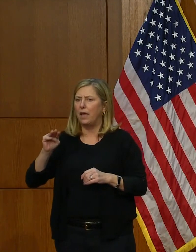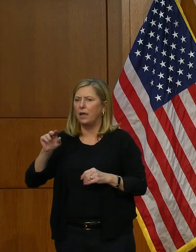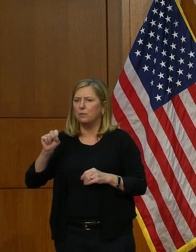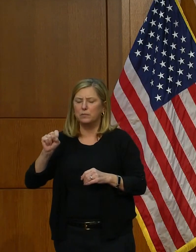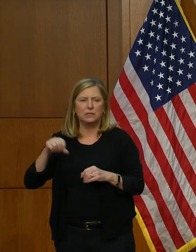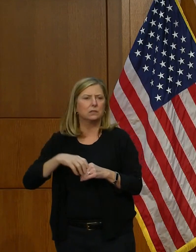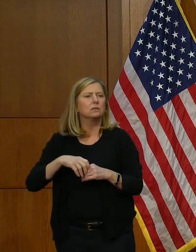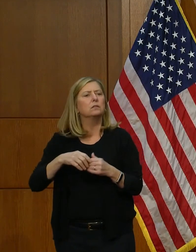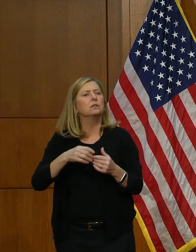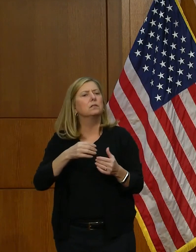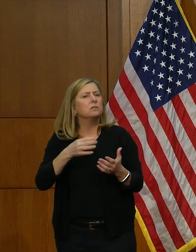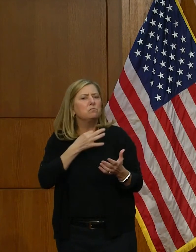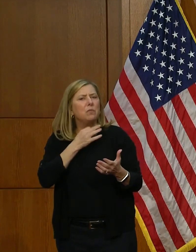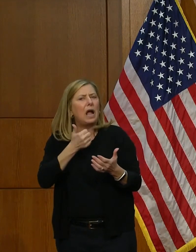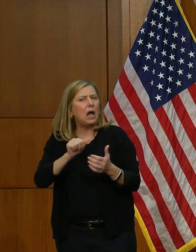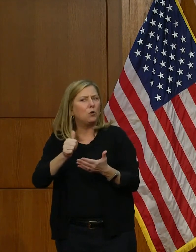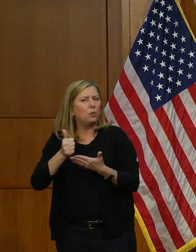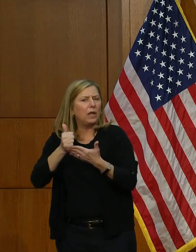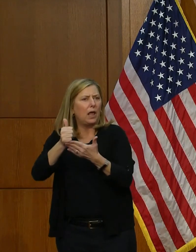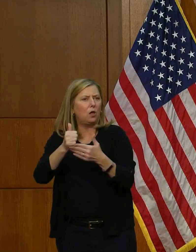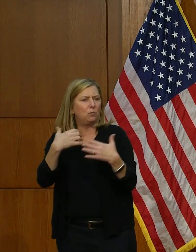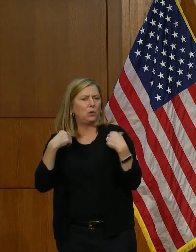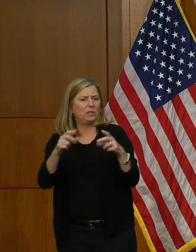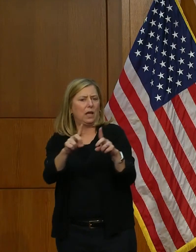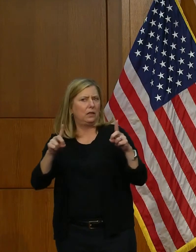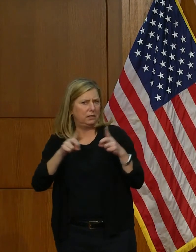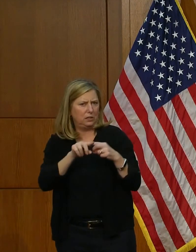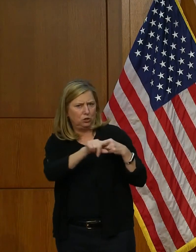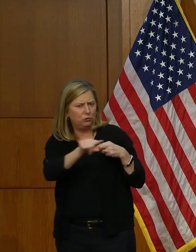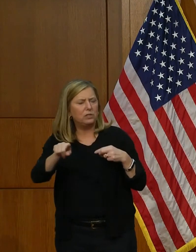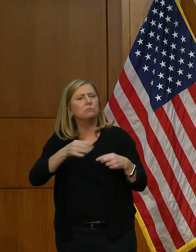ISSUES THERE. TWO THINGS ONE WHO GETS THE SPEED ON WHERE WE ARE WITH THIS WORK AROUND TO